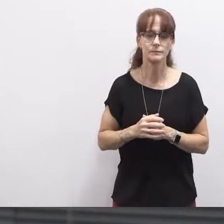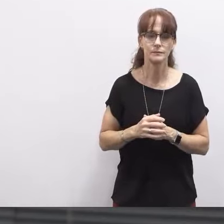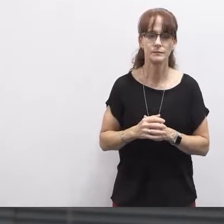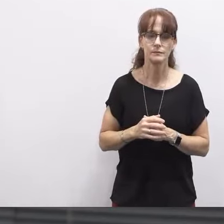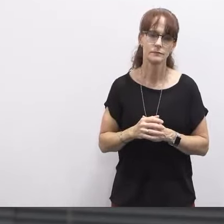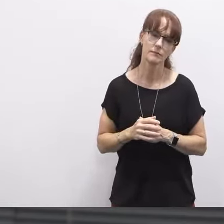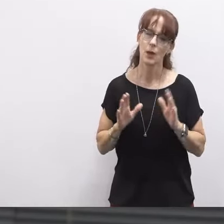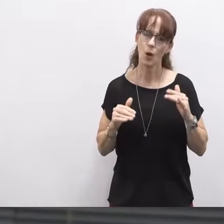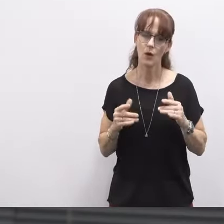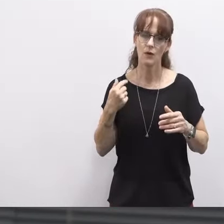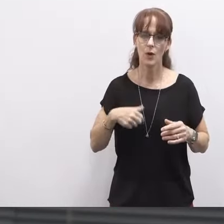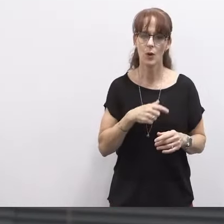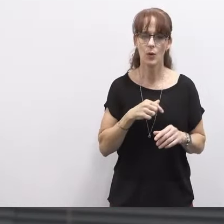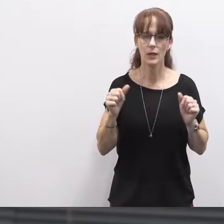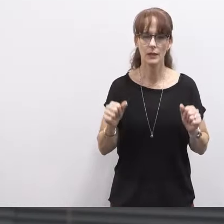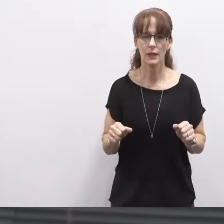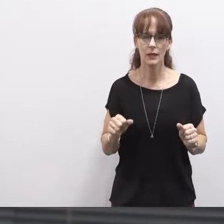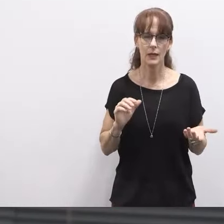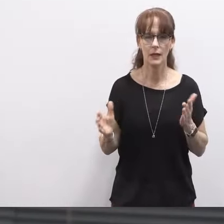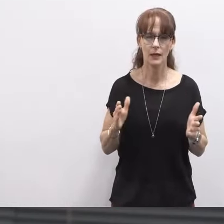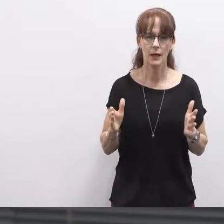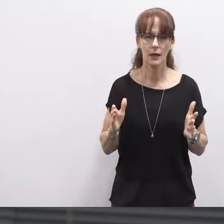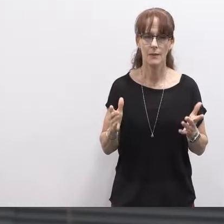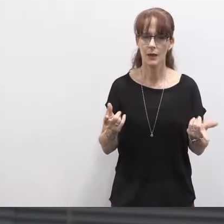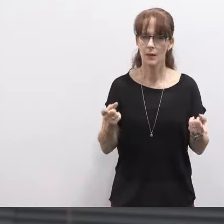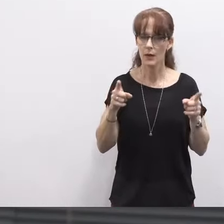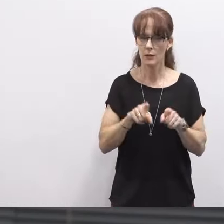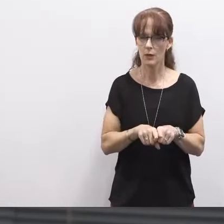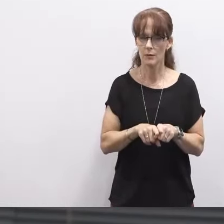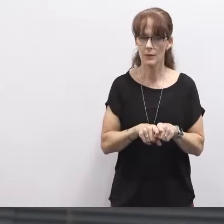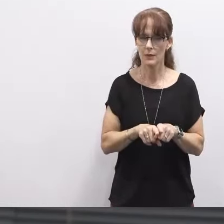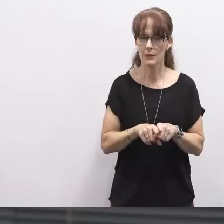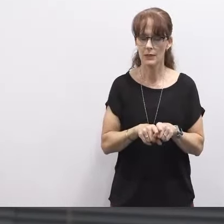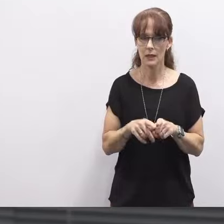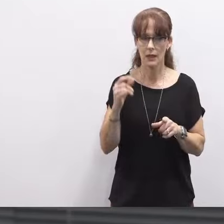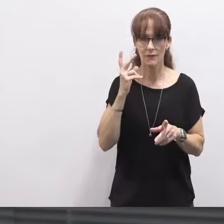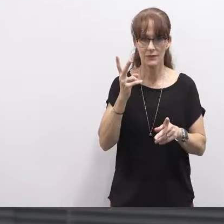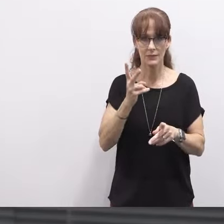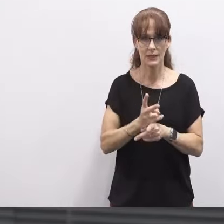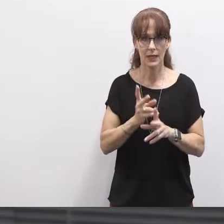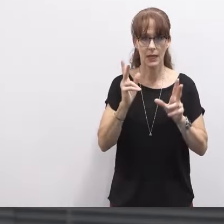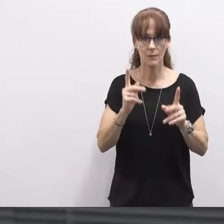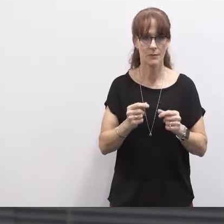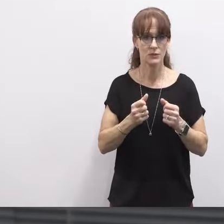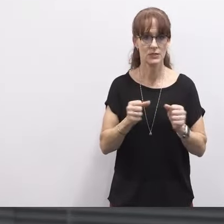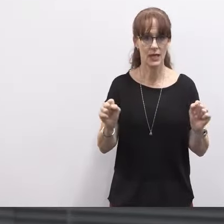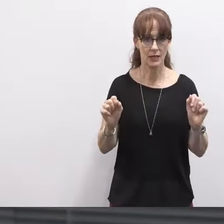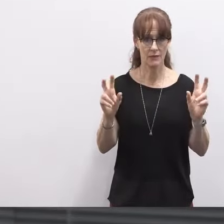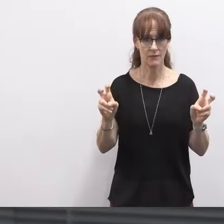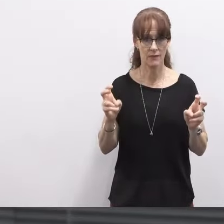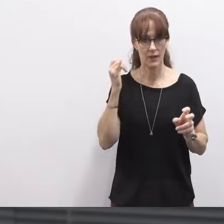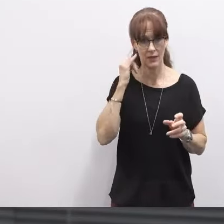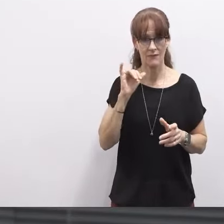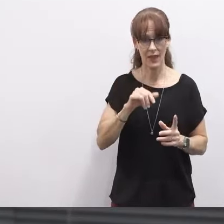hopefully we can come to an agreement here that if it's to keep people safe, if that's the intention,